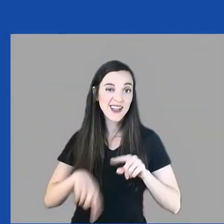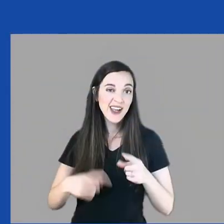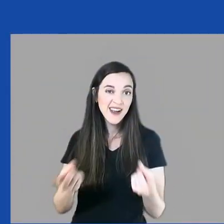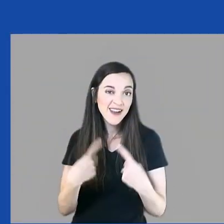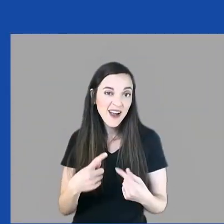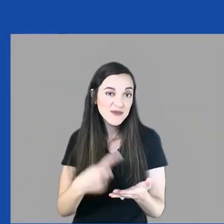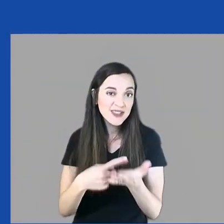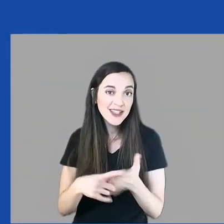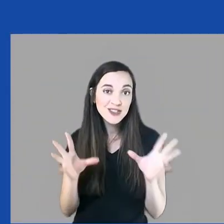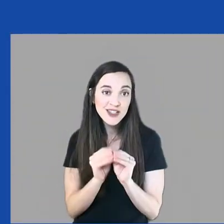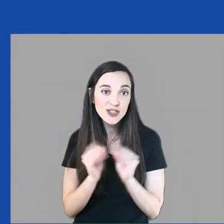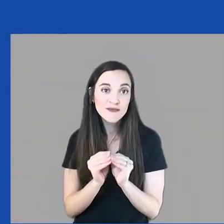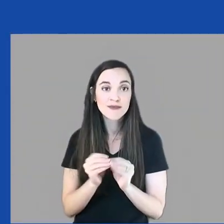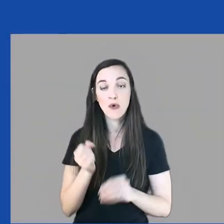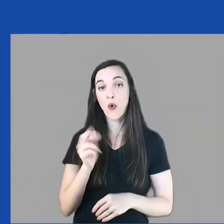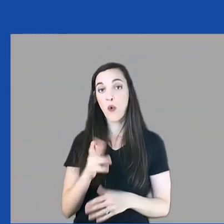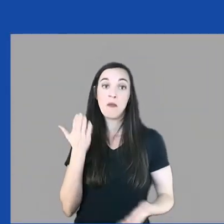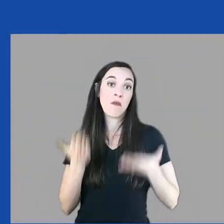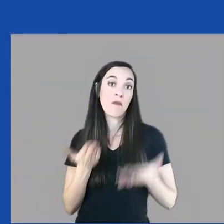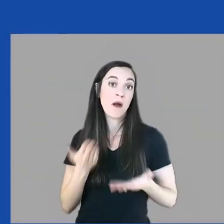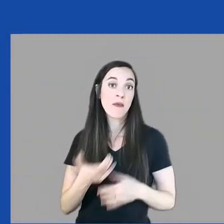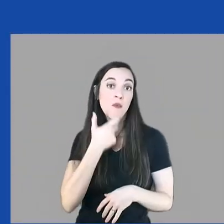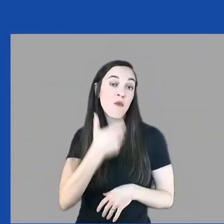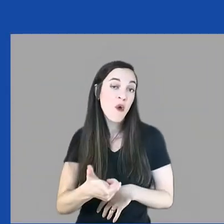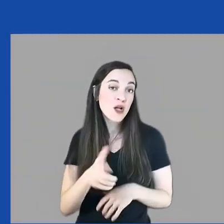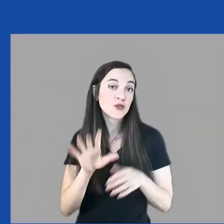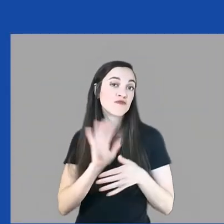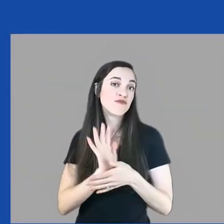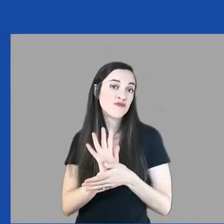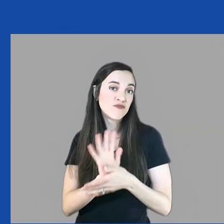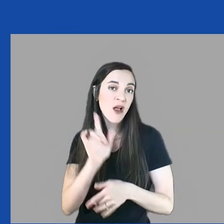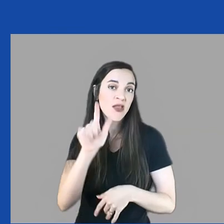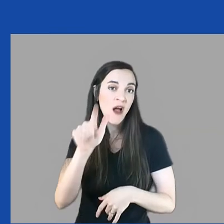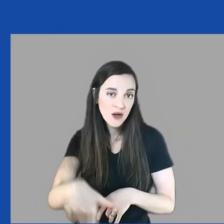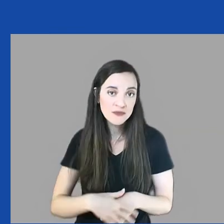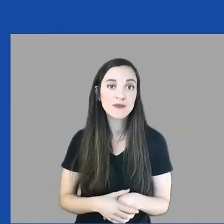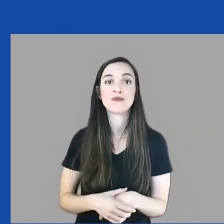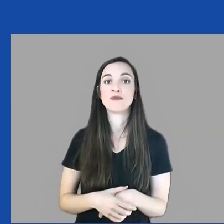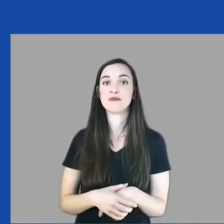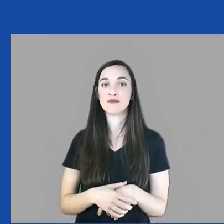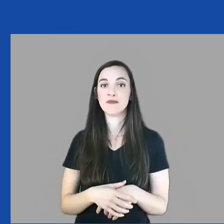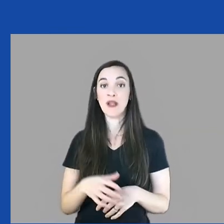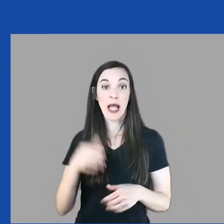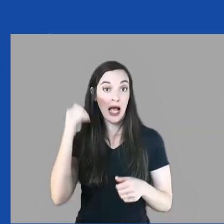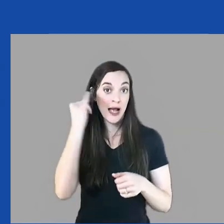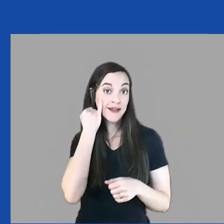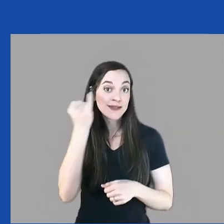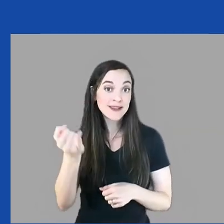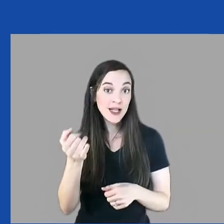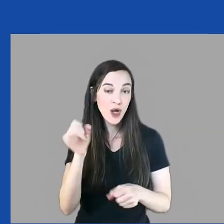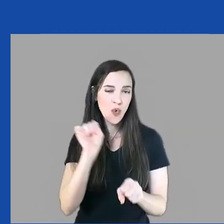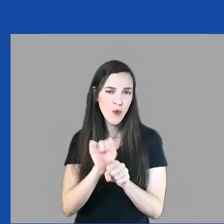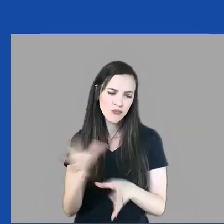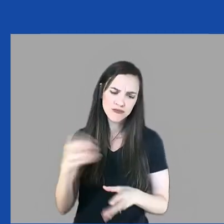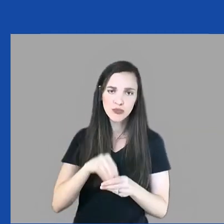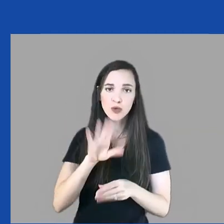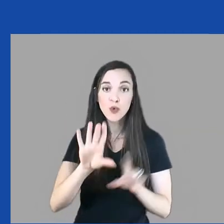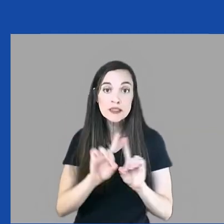Can’t make it to the discussion session? Or perhaps you are watching a recording of this at a later time? An idea to still work within your district is